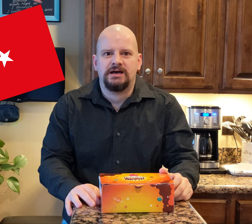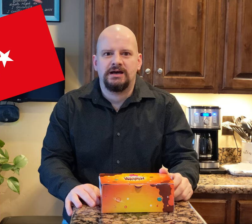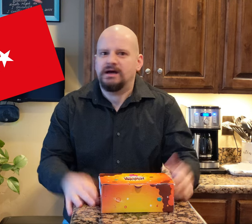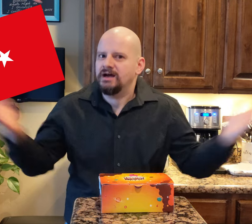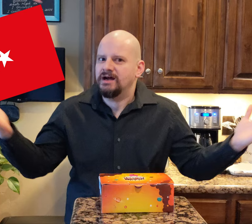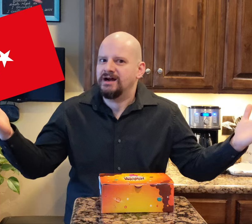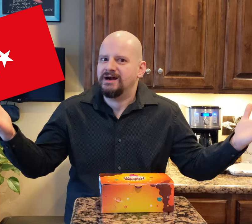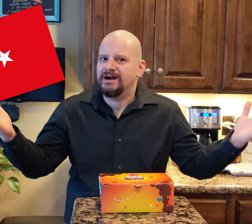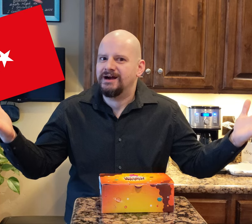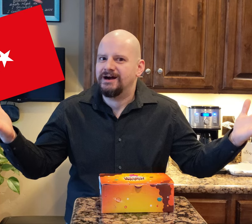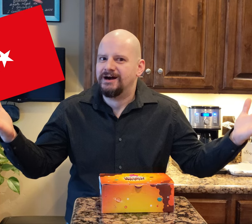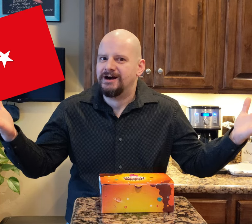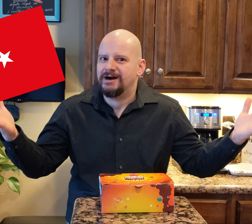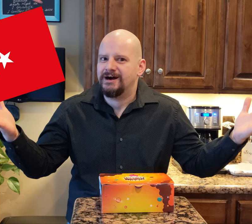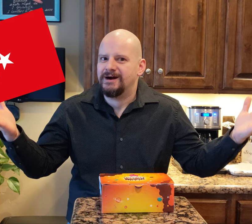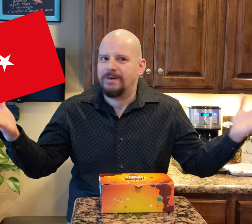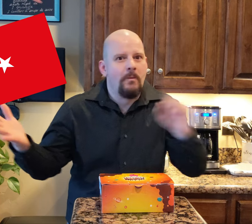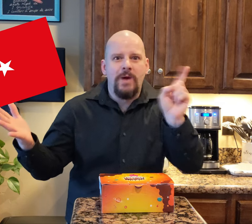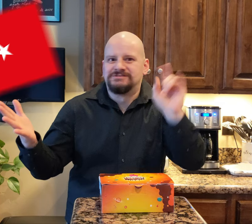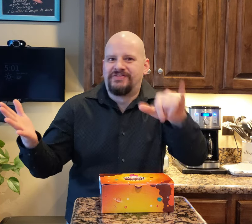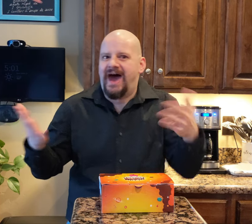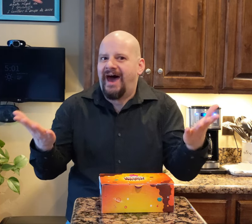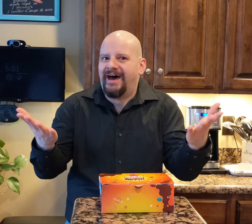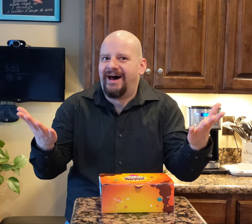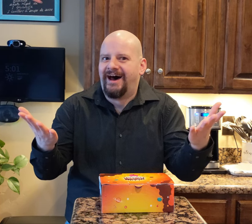Where is that?!